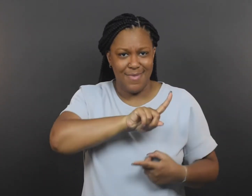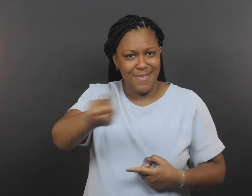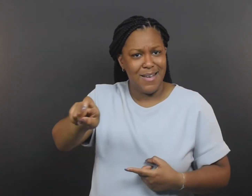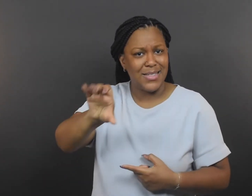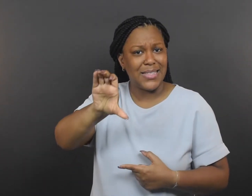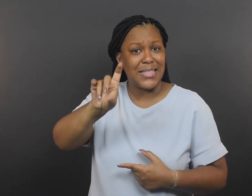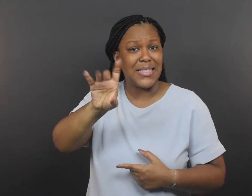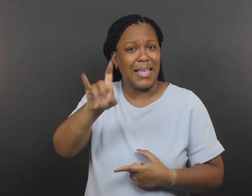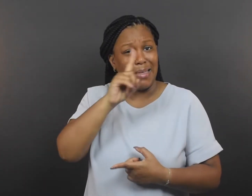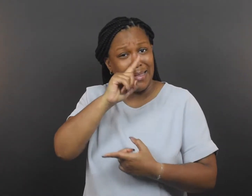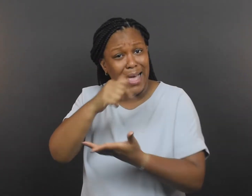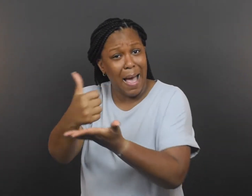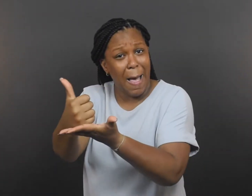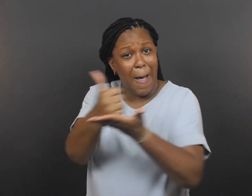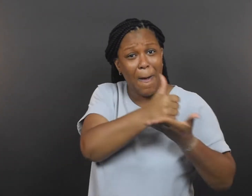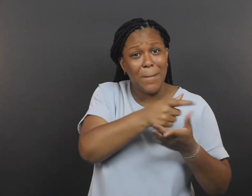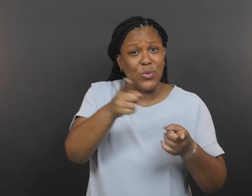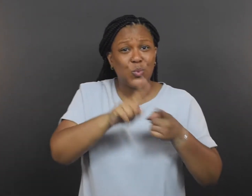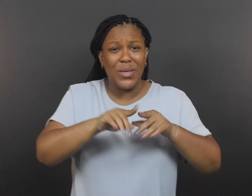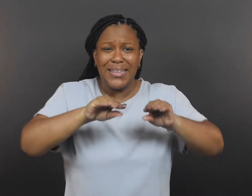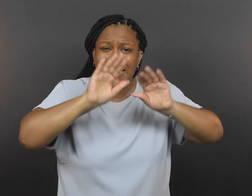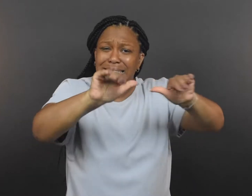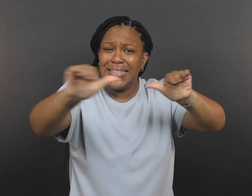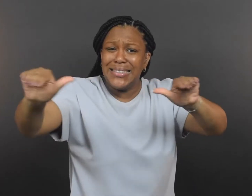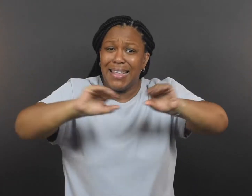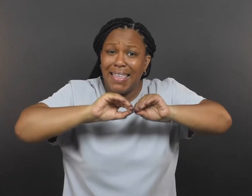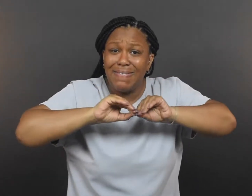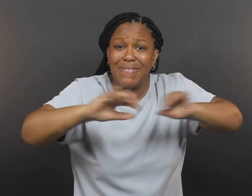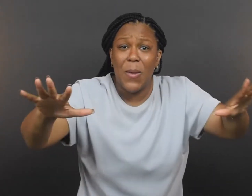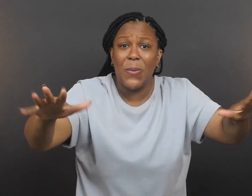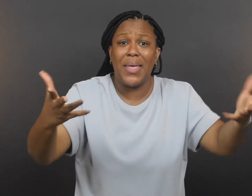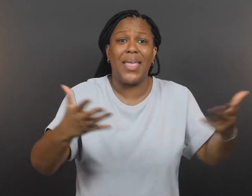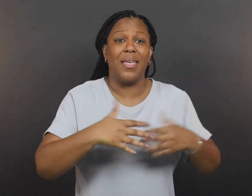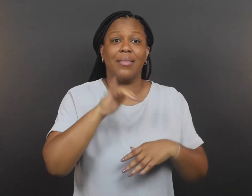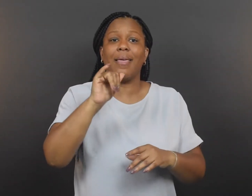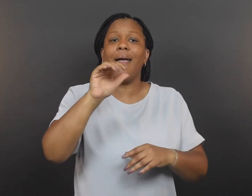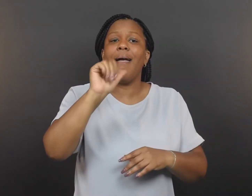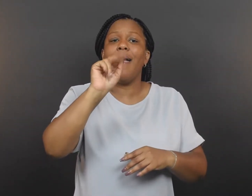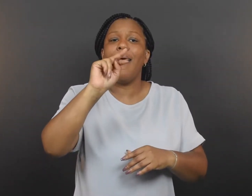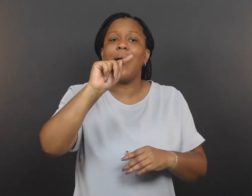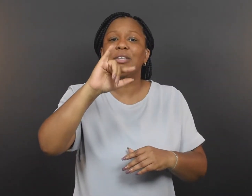Arizona and Georgia had asked CDC to help them evaluate the antigen test